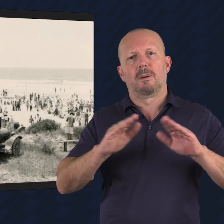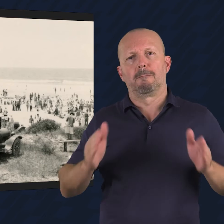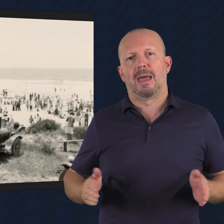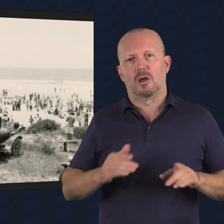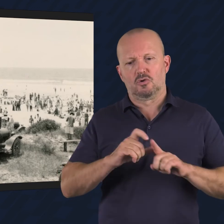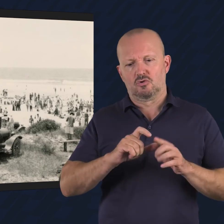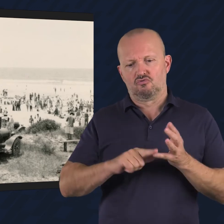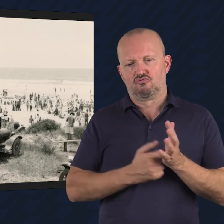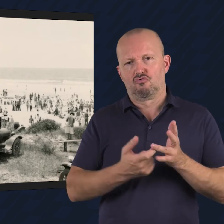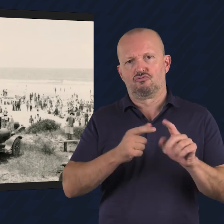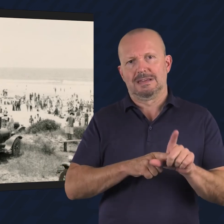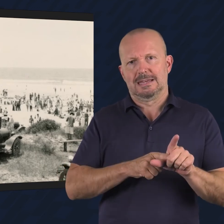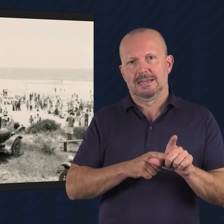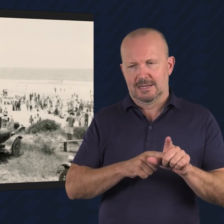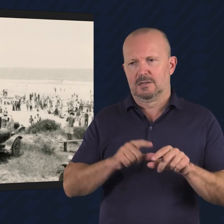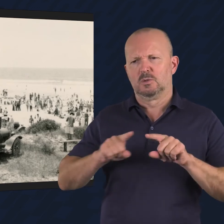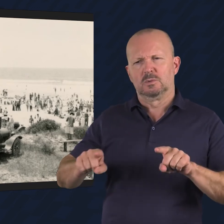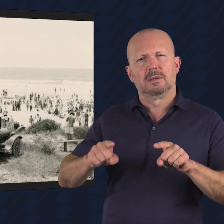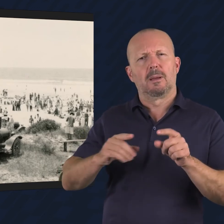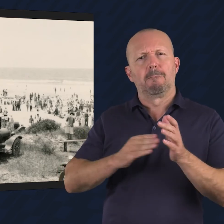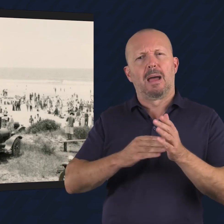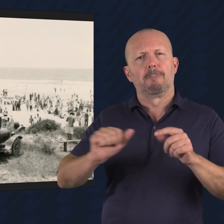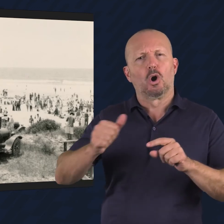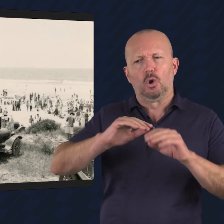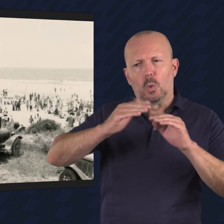facing the beach at Mount Maunganui, the foothills of Mauao in the distance.